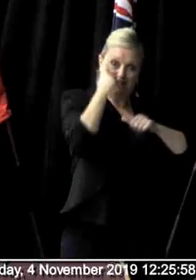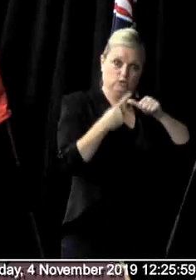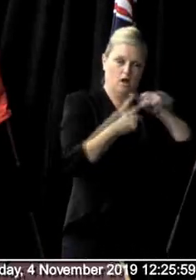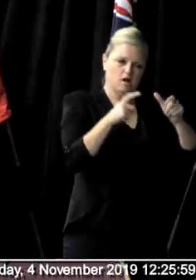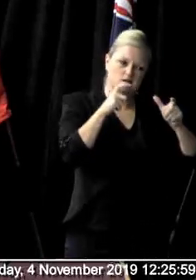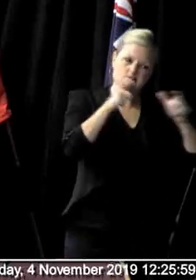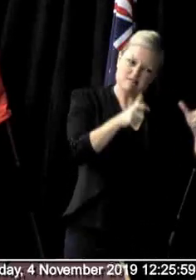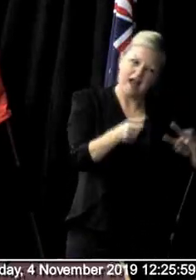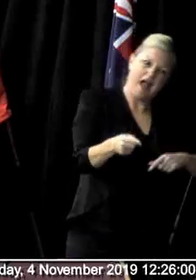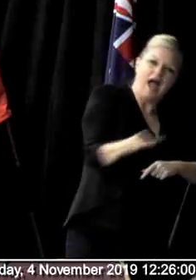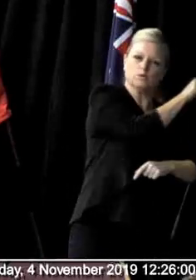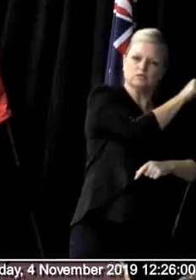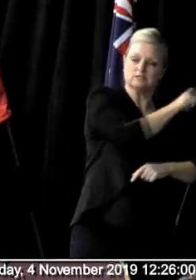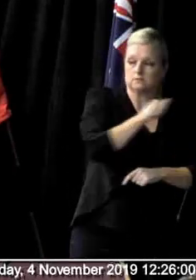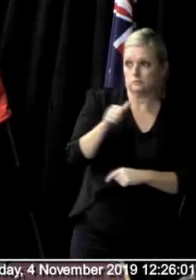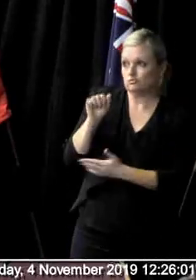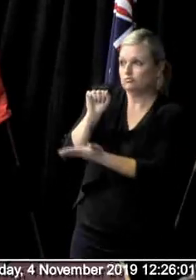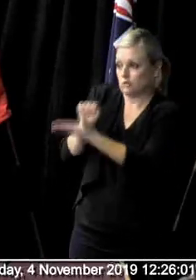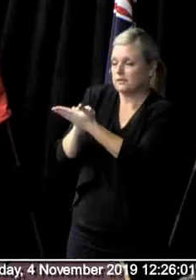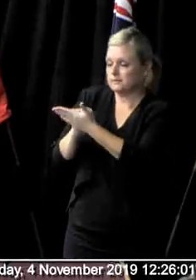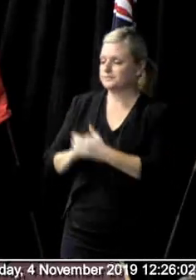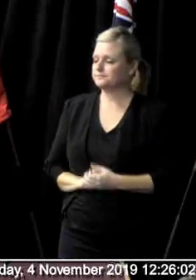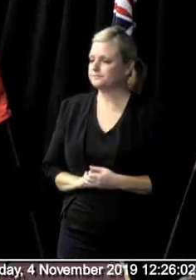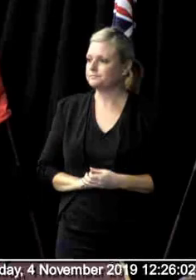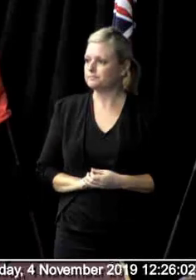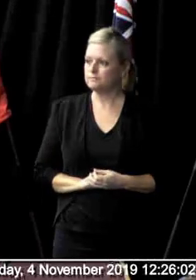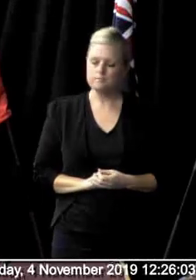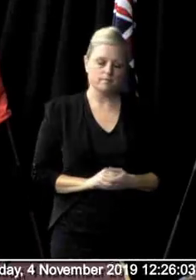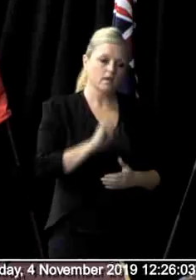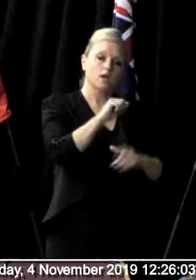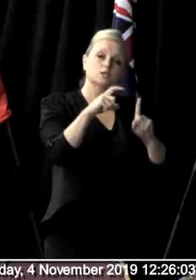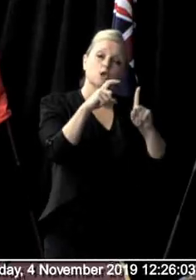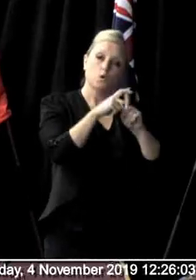Correct. Now, your daughter has a sensory processing disorder